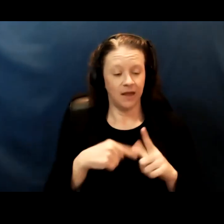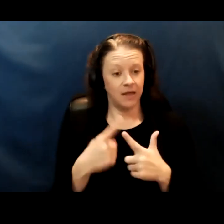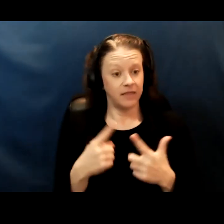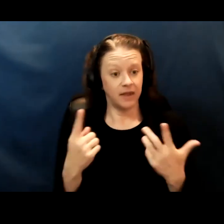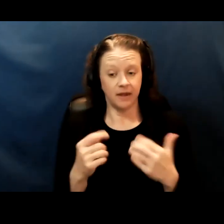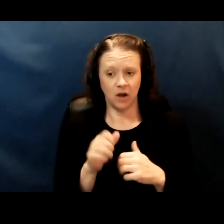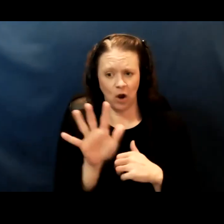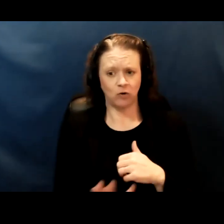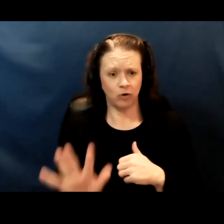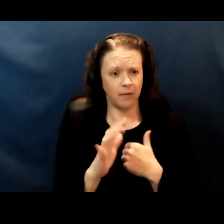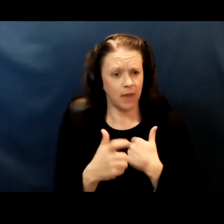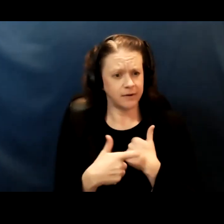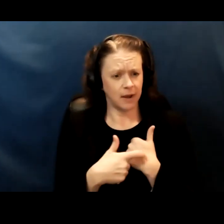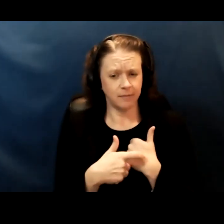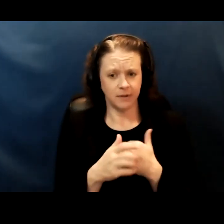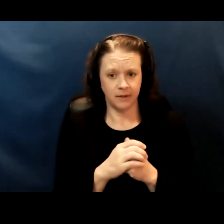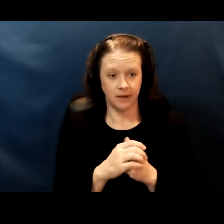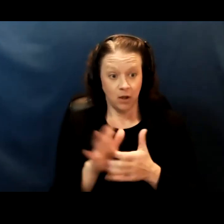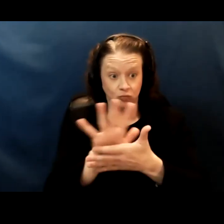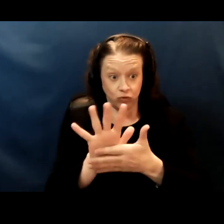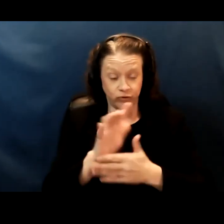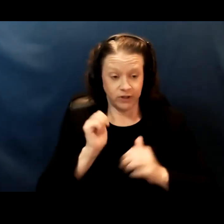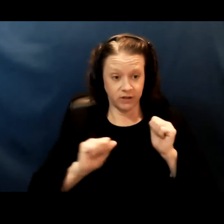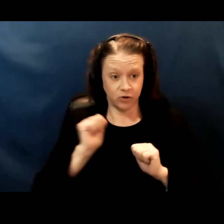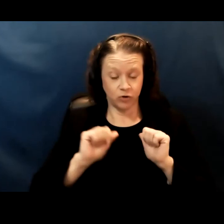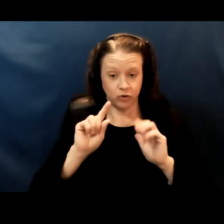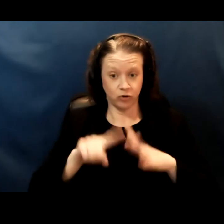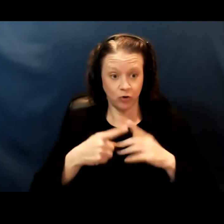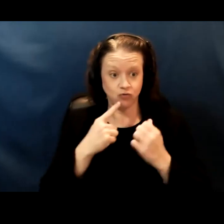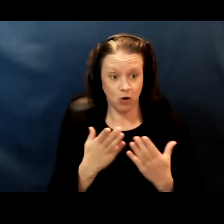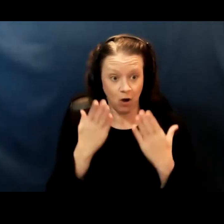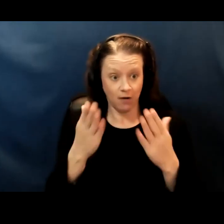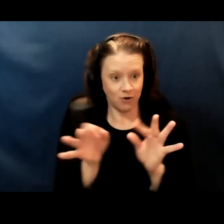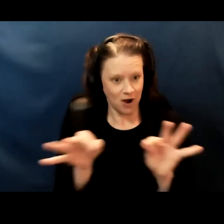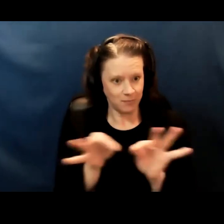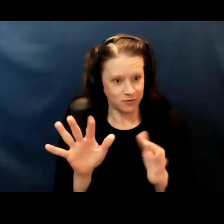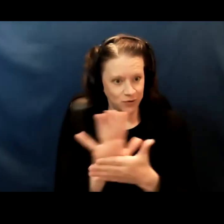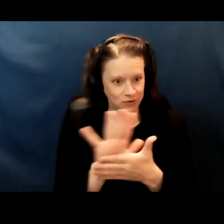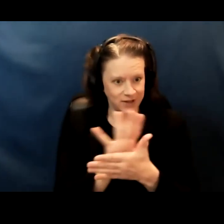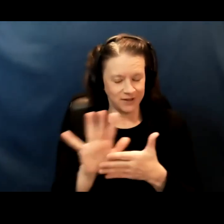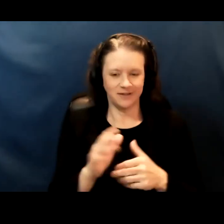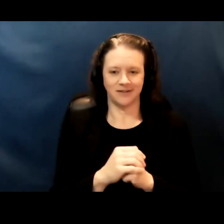Granted, it was usually like a children's movie at 2:00 p.m.,